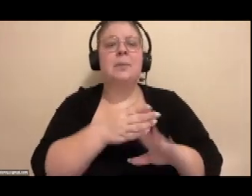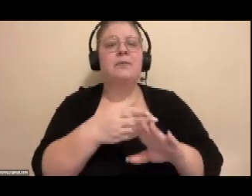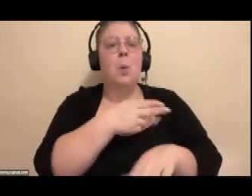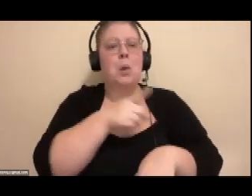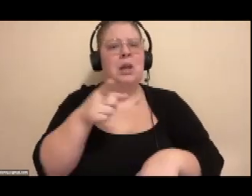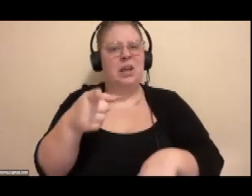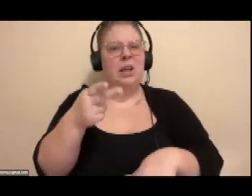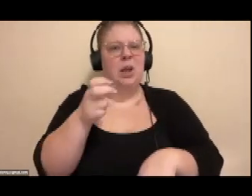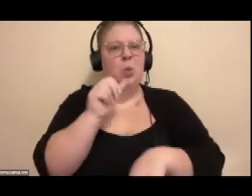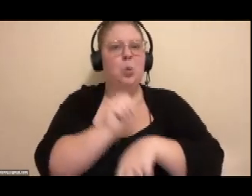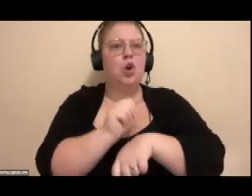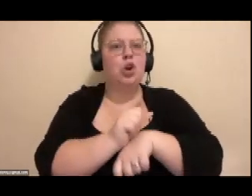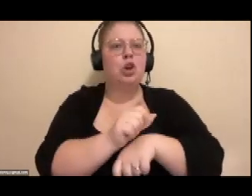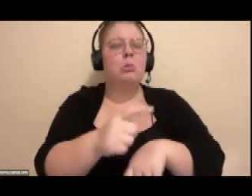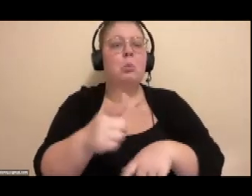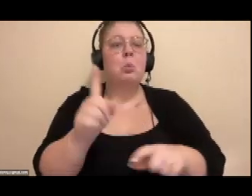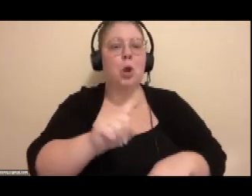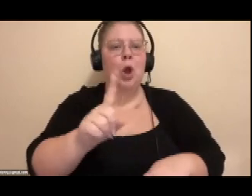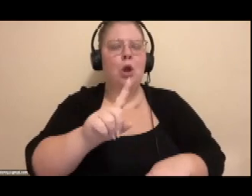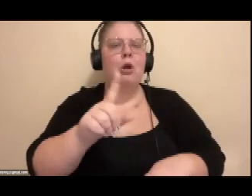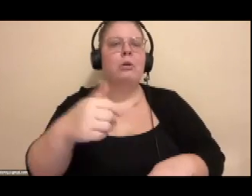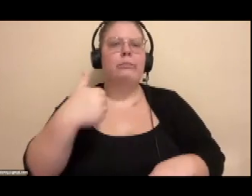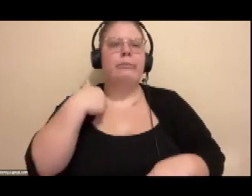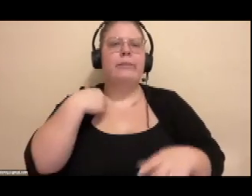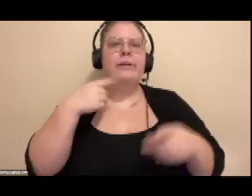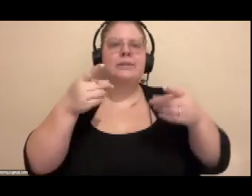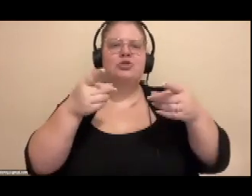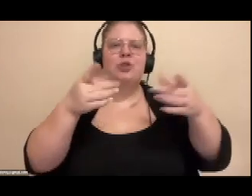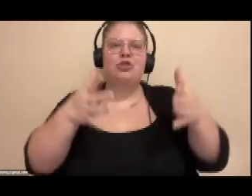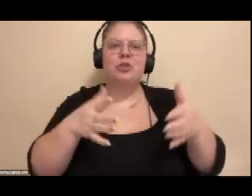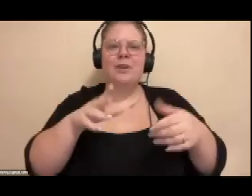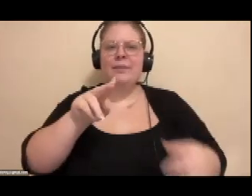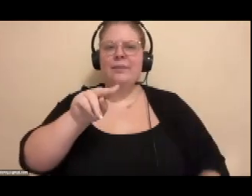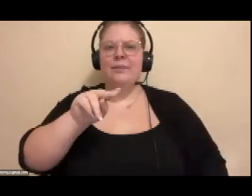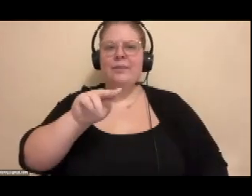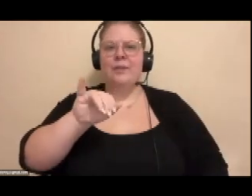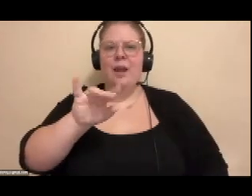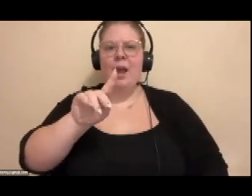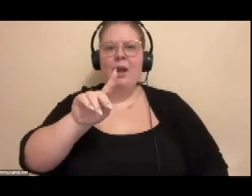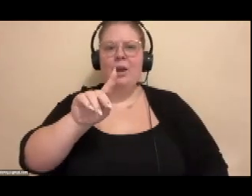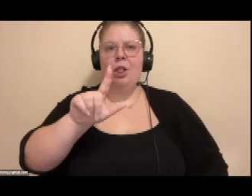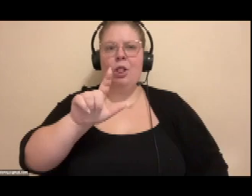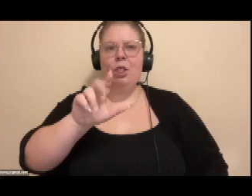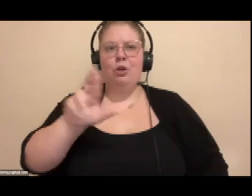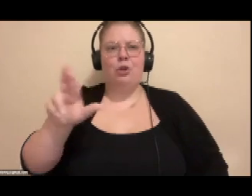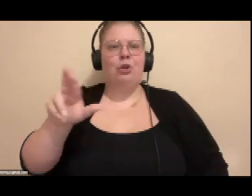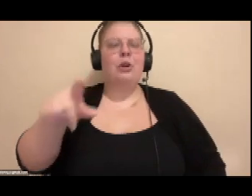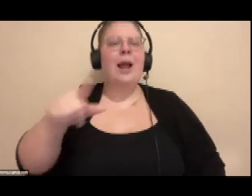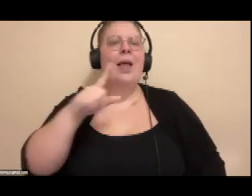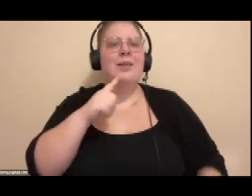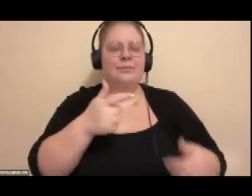he was appointed as Director of NIDILRR at the US Department of Health and Human Services.